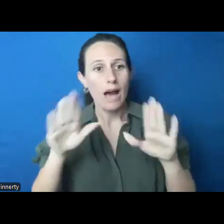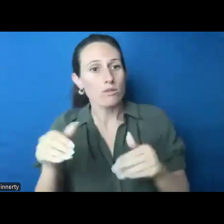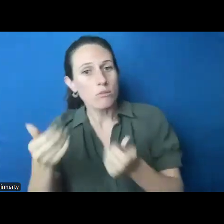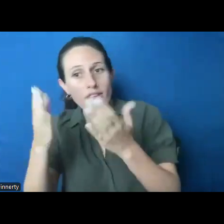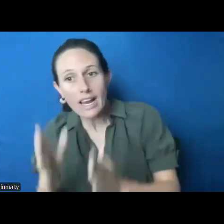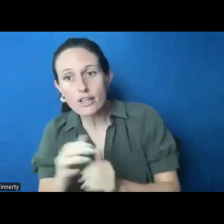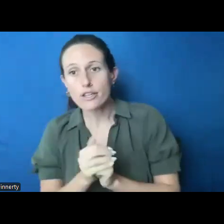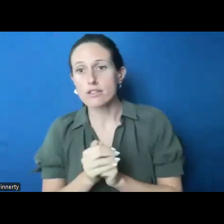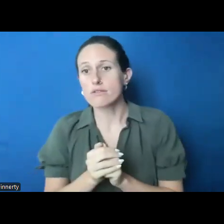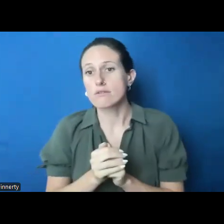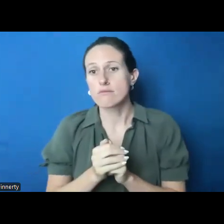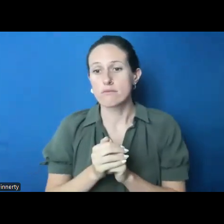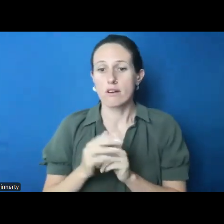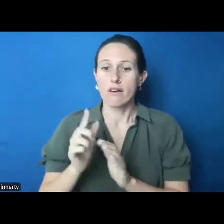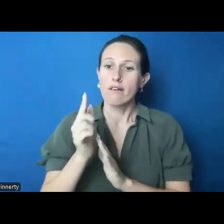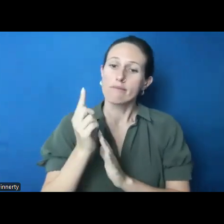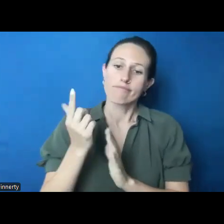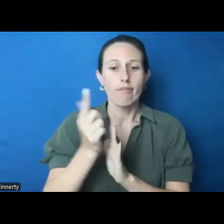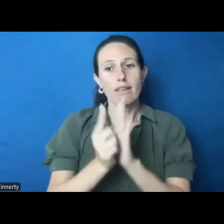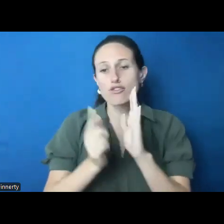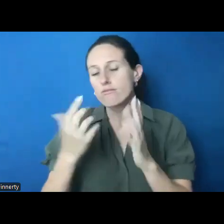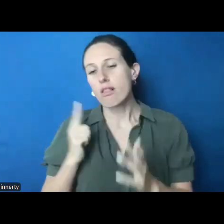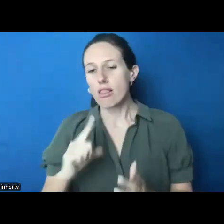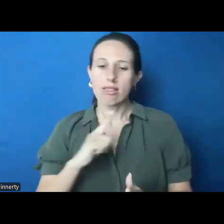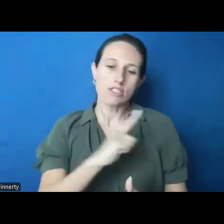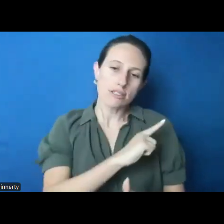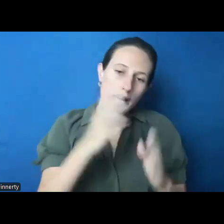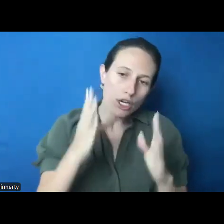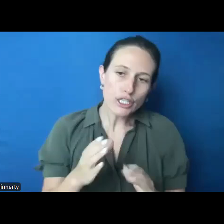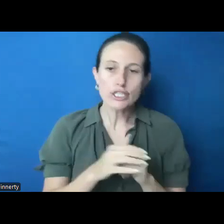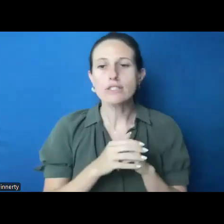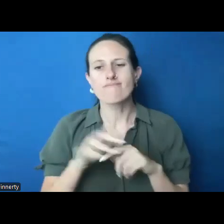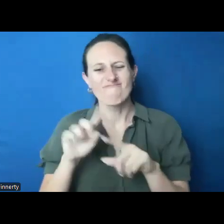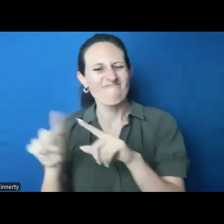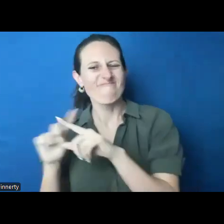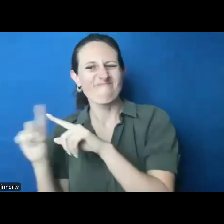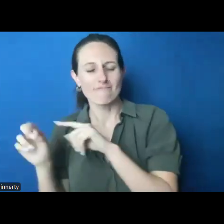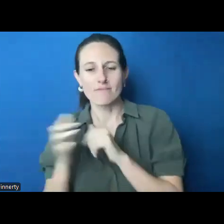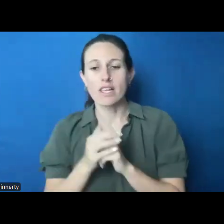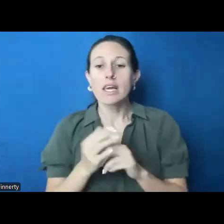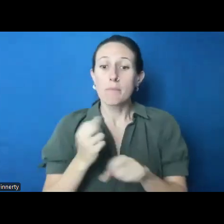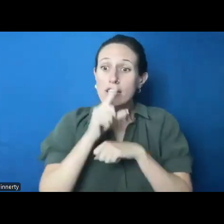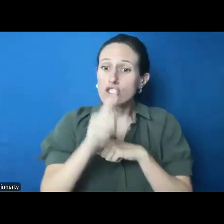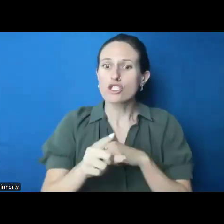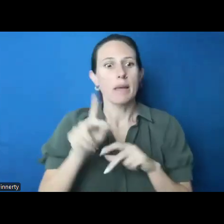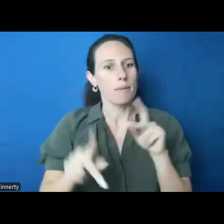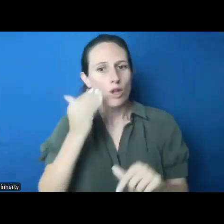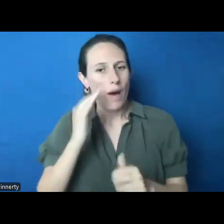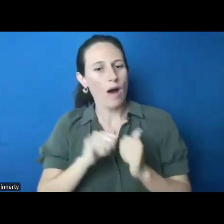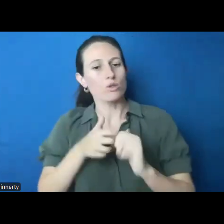government business, housing providers and more by providing information, guidance and training and how to comply with their legal obligations so they